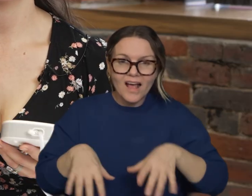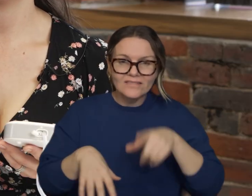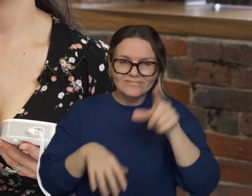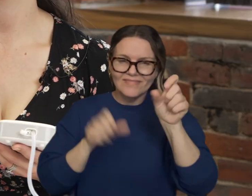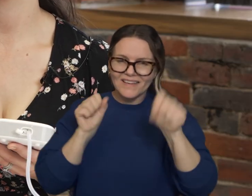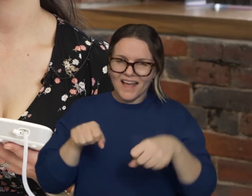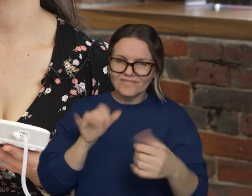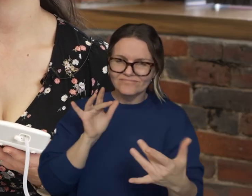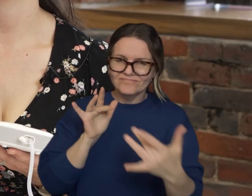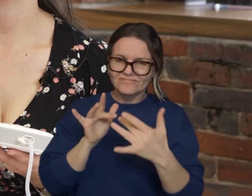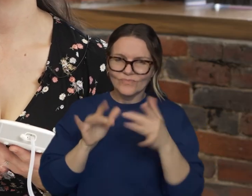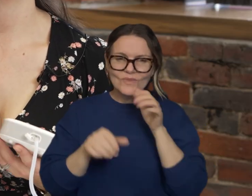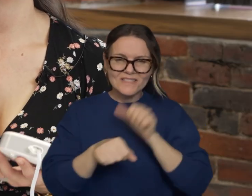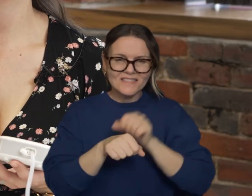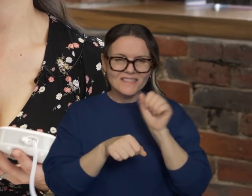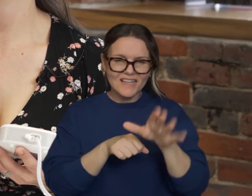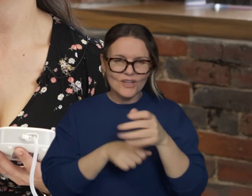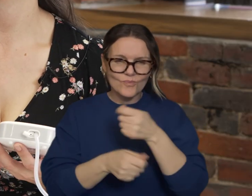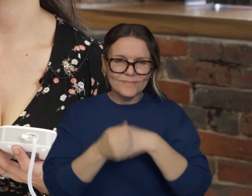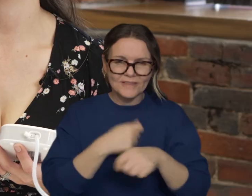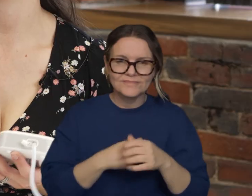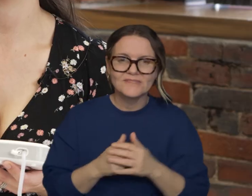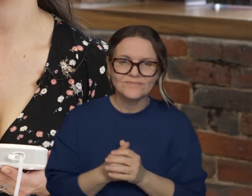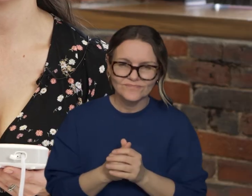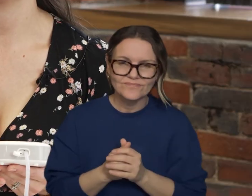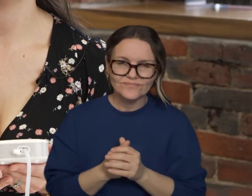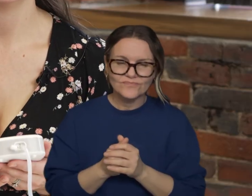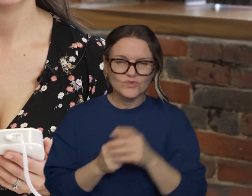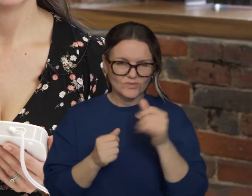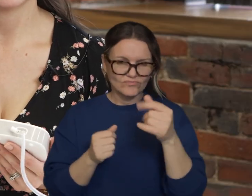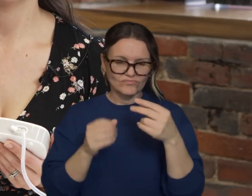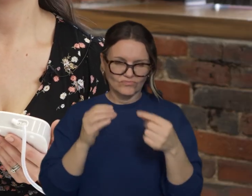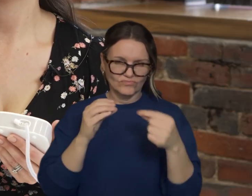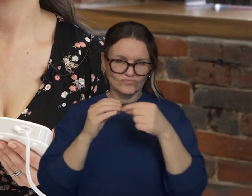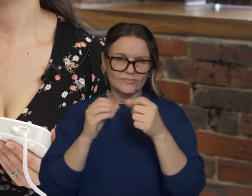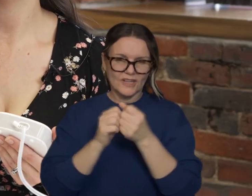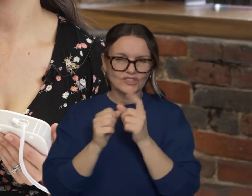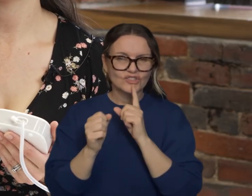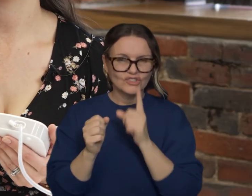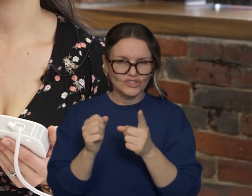and both collection kits on and then you can pump both breasts at the same time now one reminder is